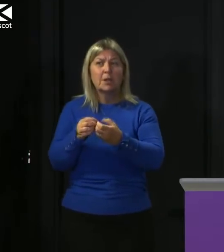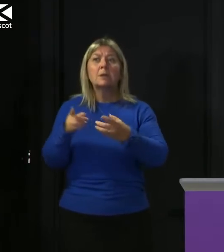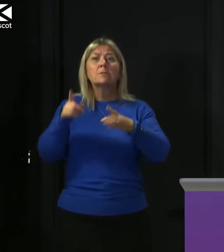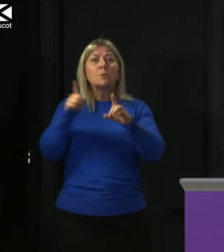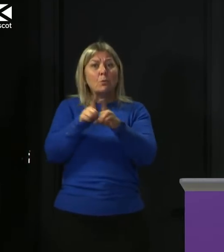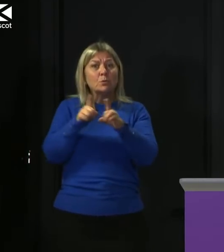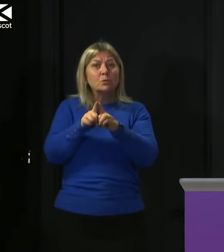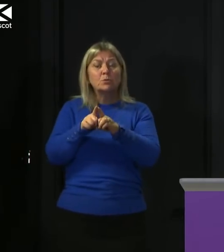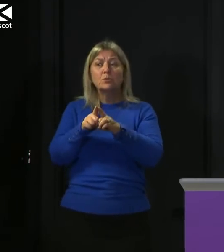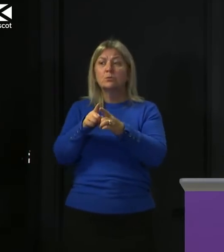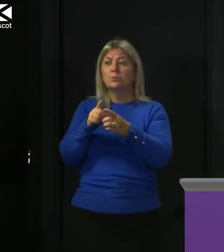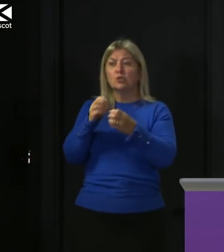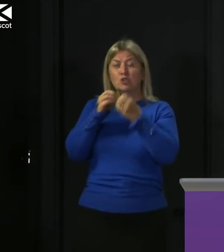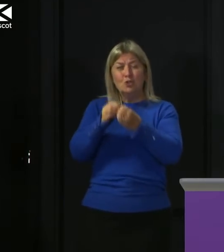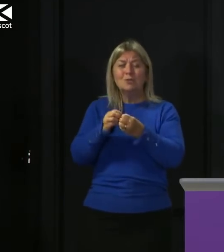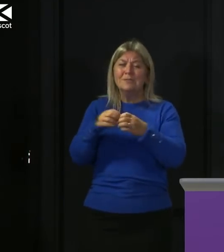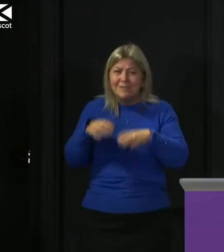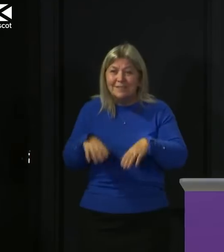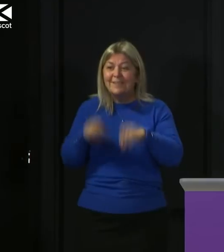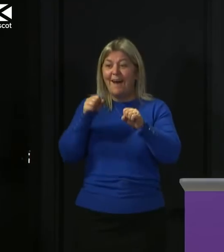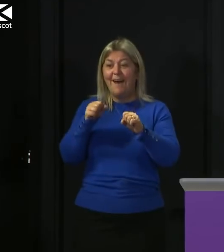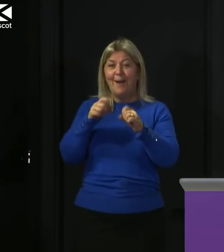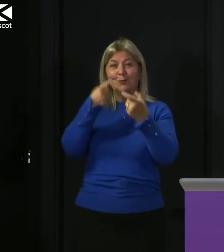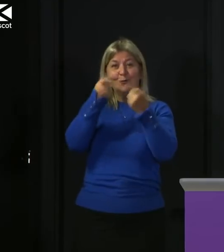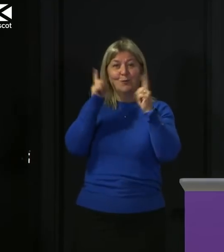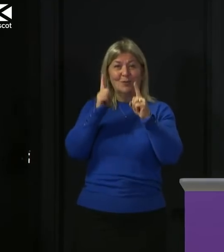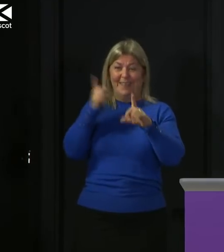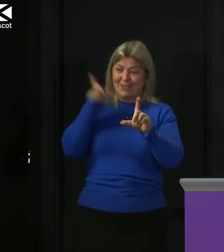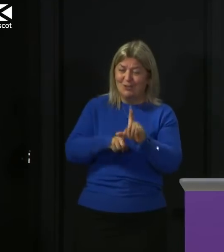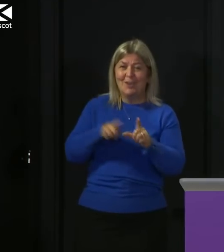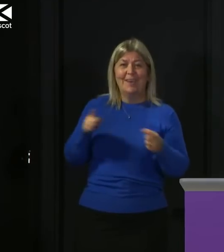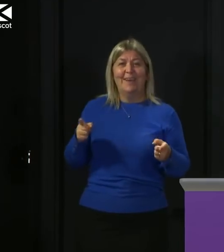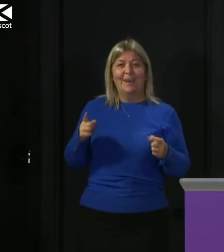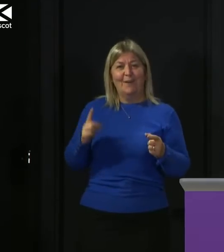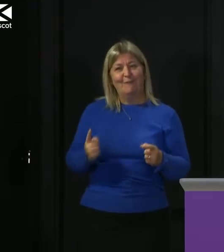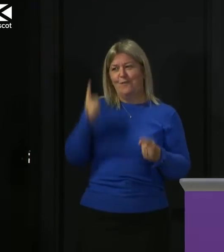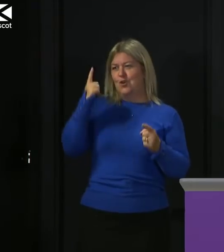who are just starting at university and perhaps living away from home for the first time which